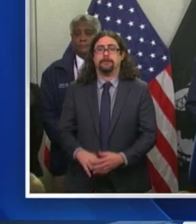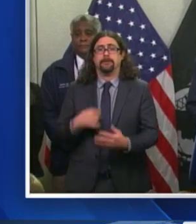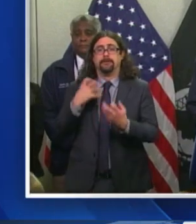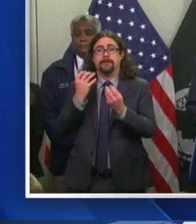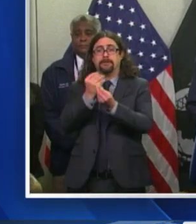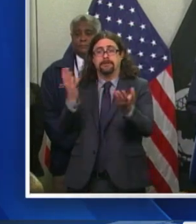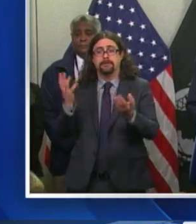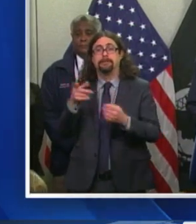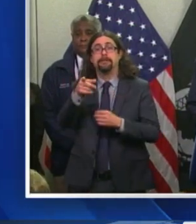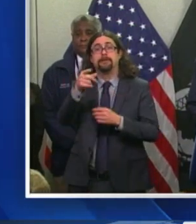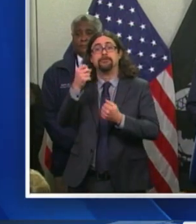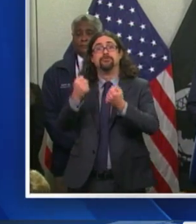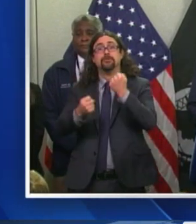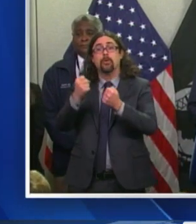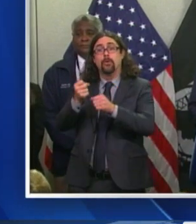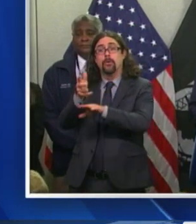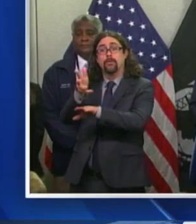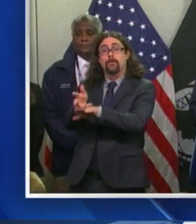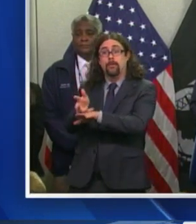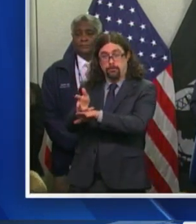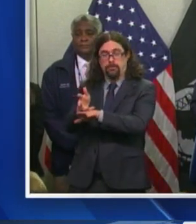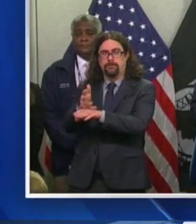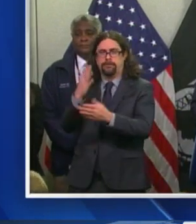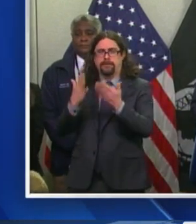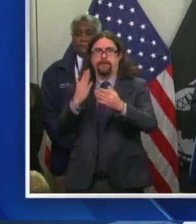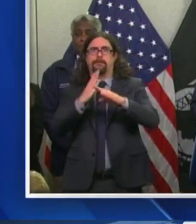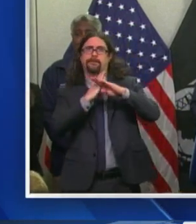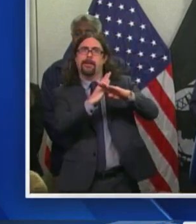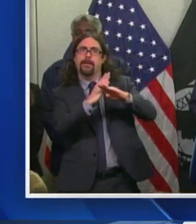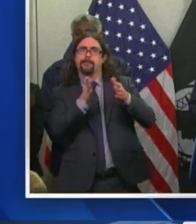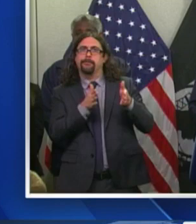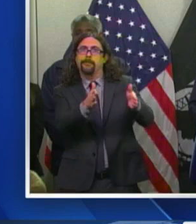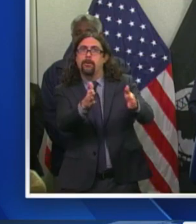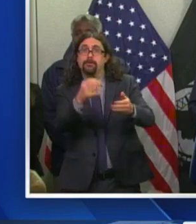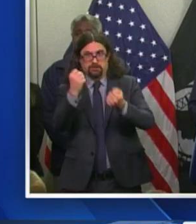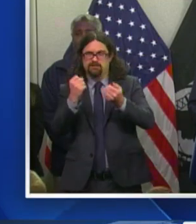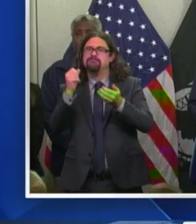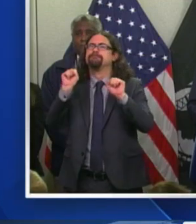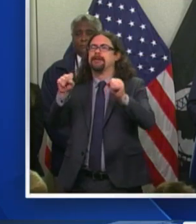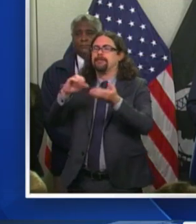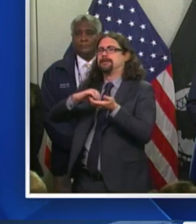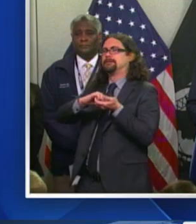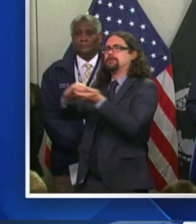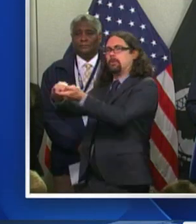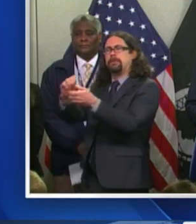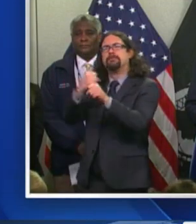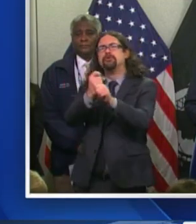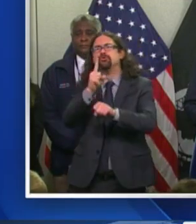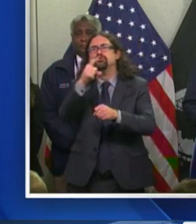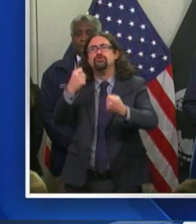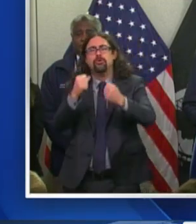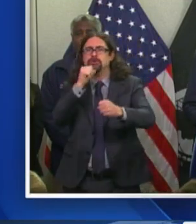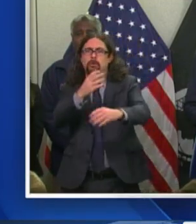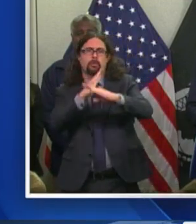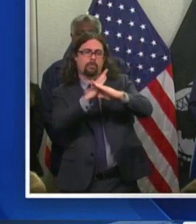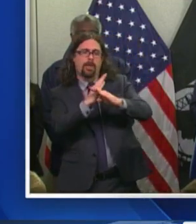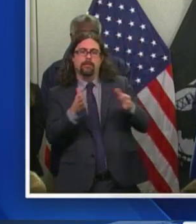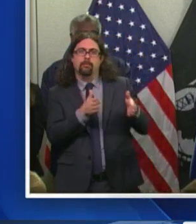THAT'S MAKING IT IMPOSSIBLE FOR OUR SNOW PLOWS TO GET THROUGH, WILL BE TOWED. NOW, TO BE CLEAR, A WINTER WEATHER EMERGENCY IS DIFFERENT